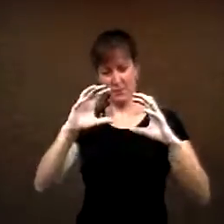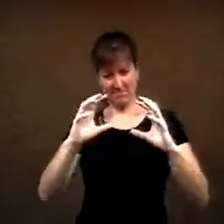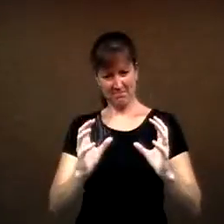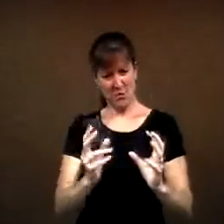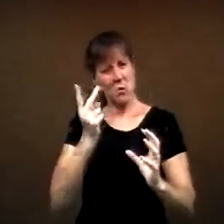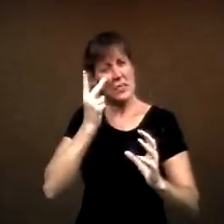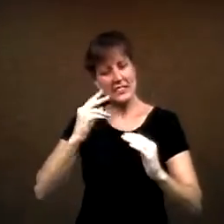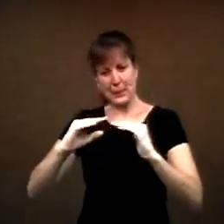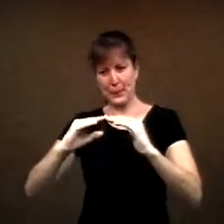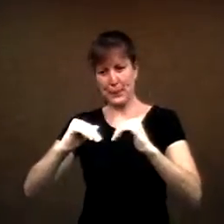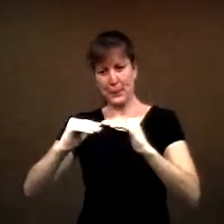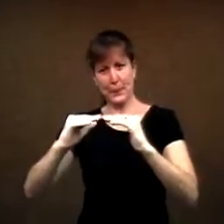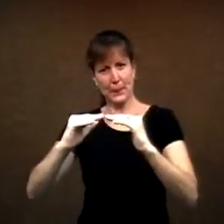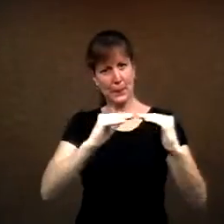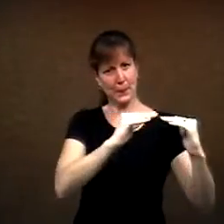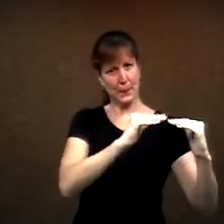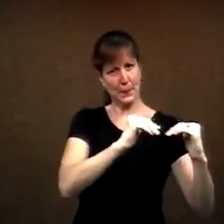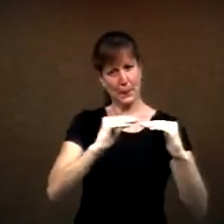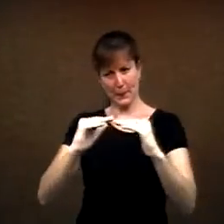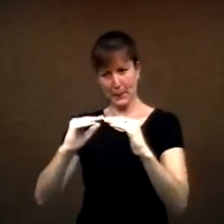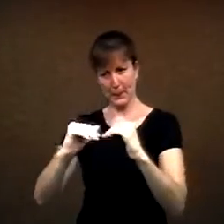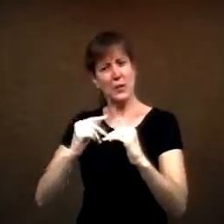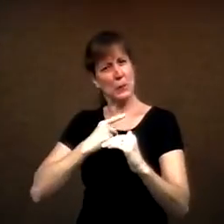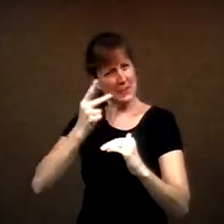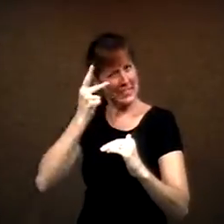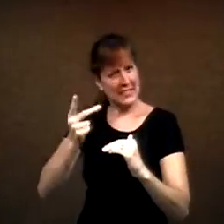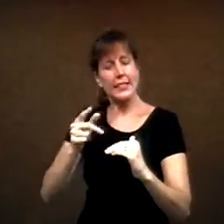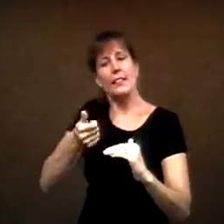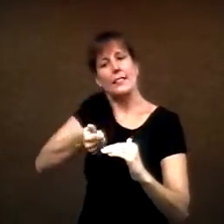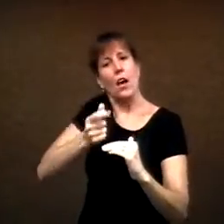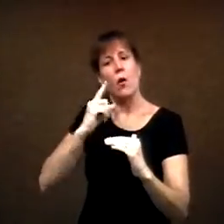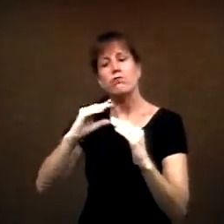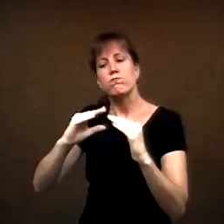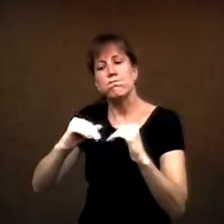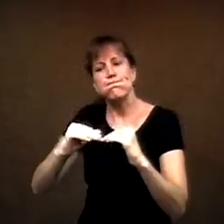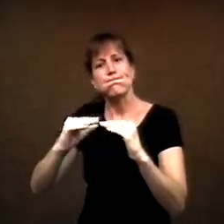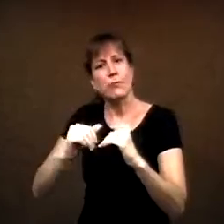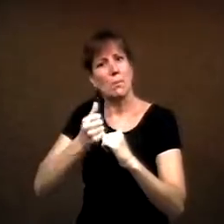systems that are essential for ensuring blood travels in one direction.